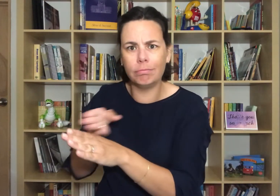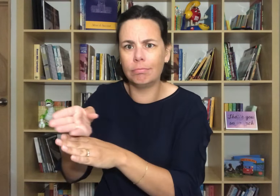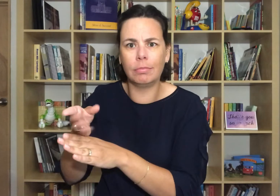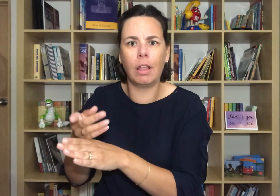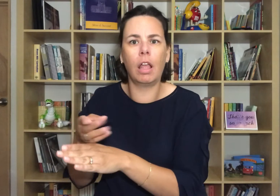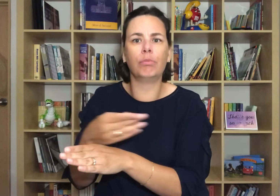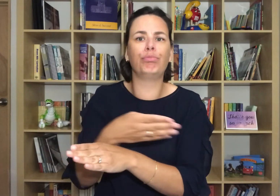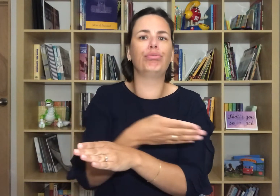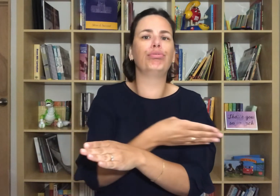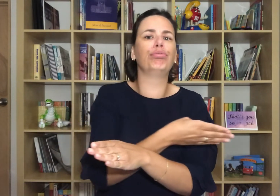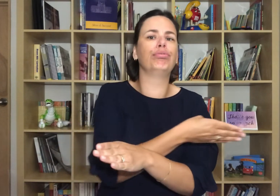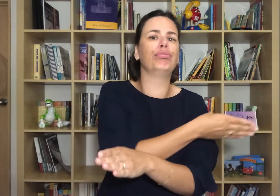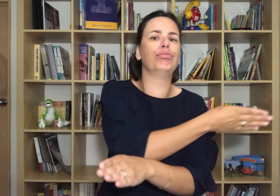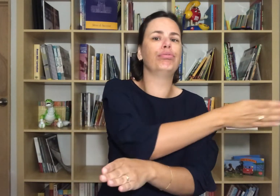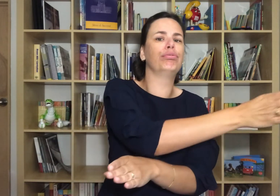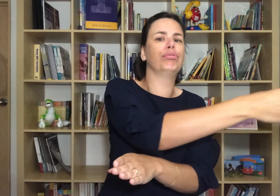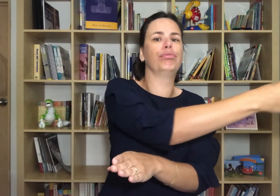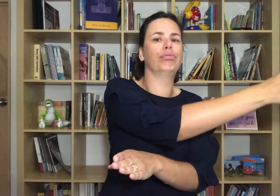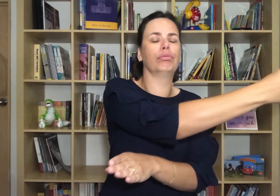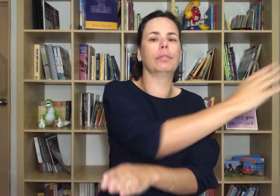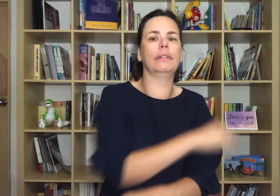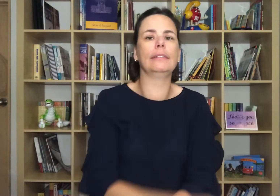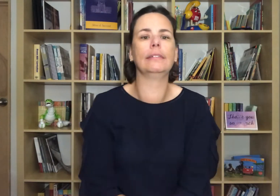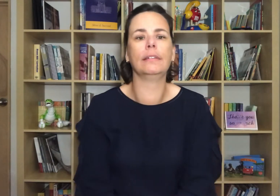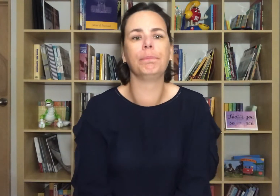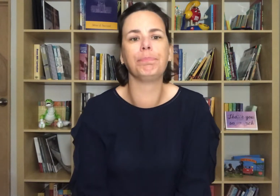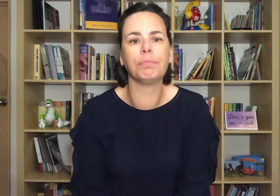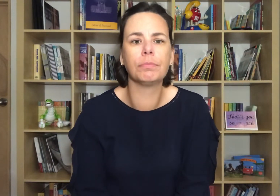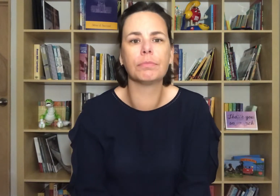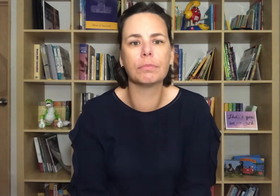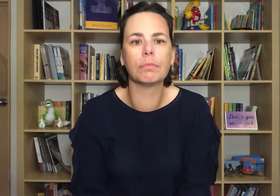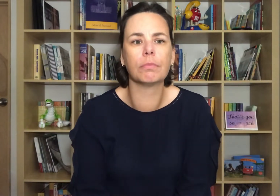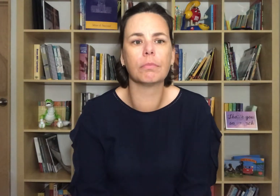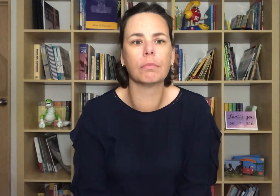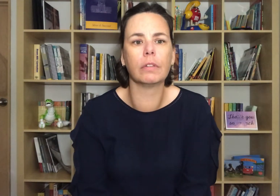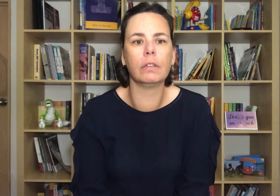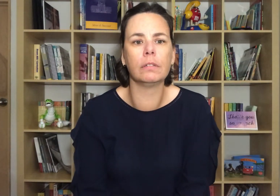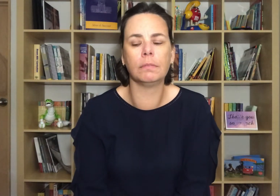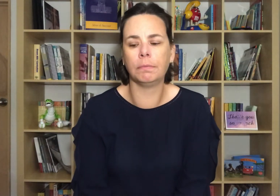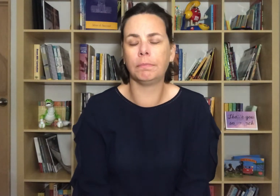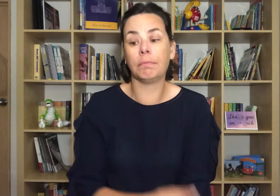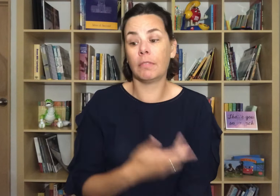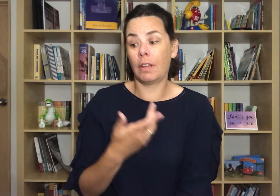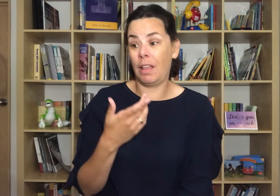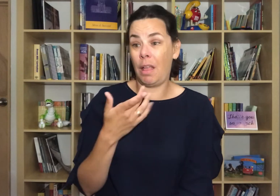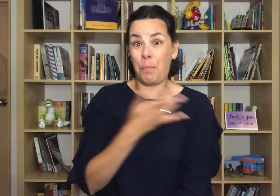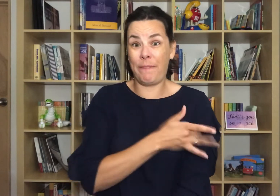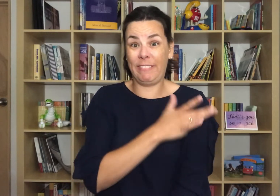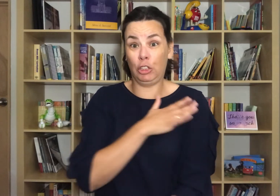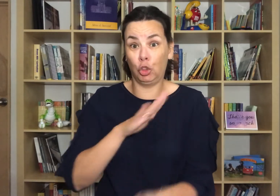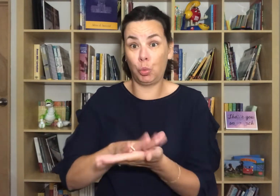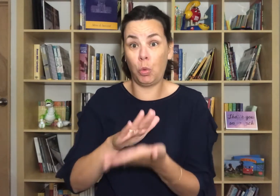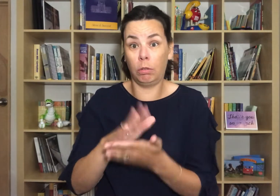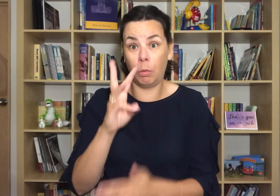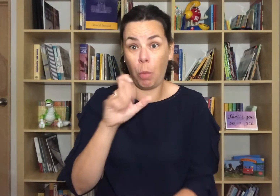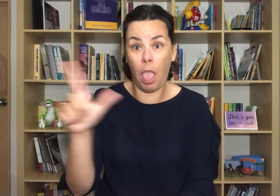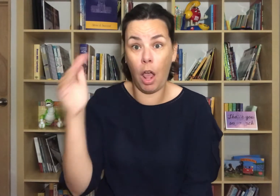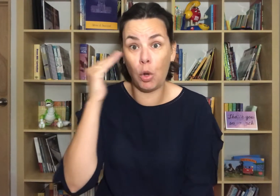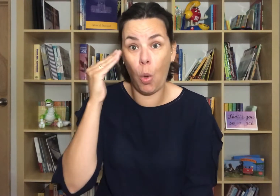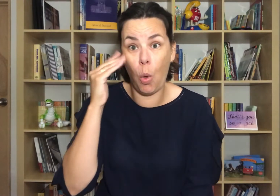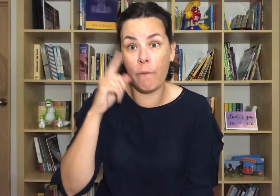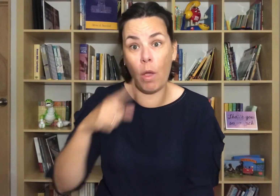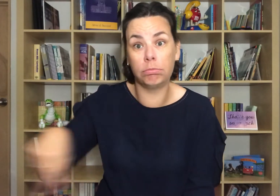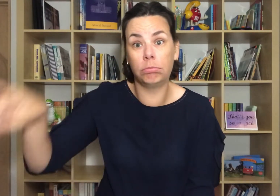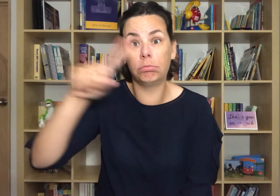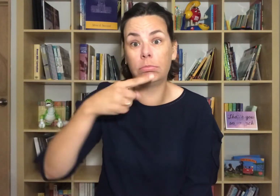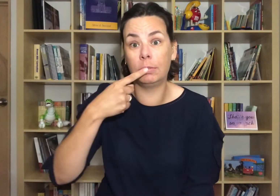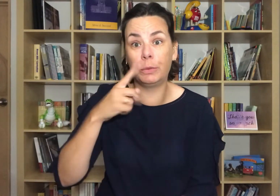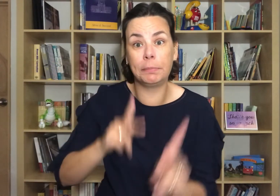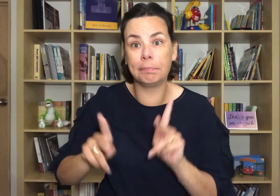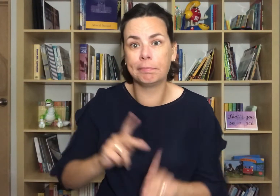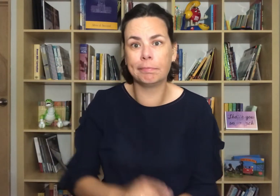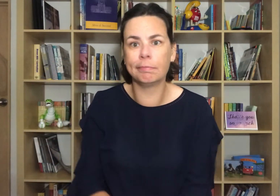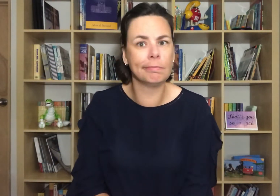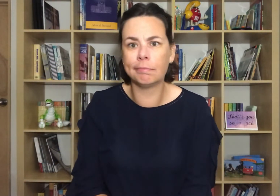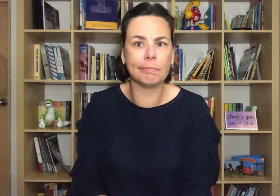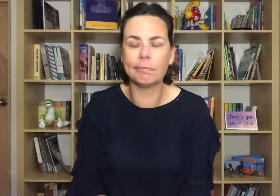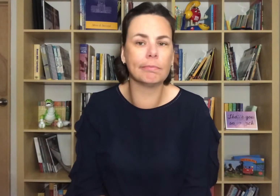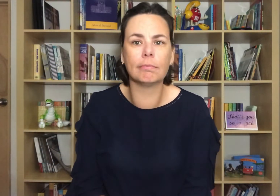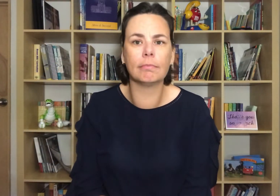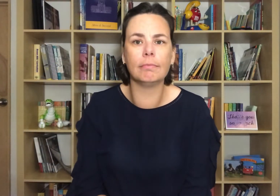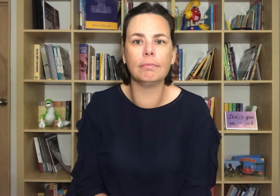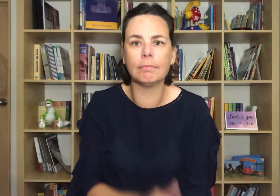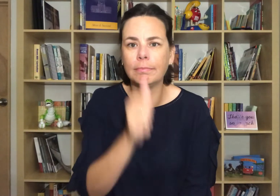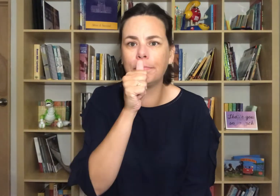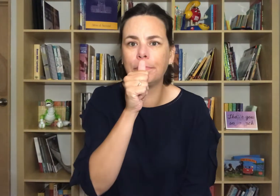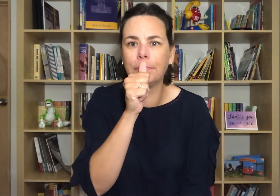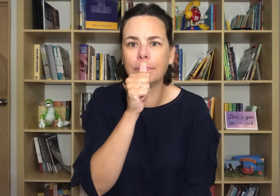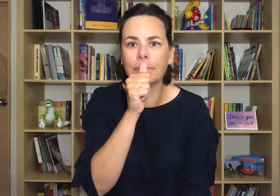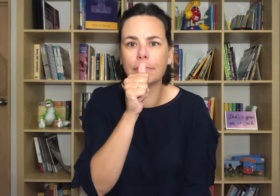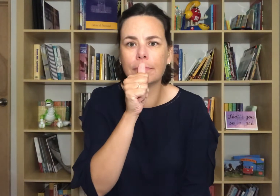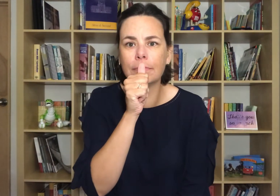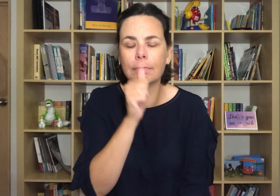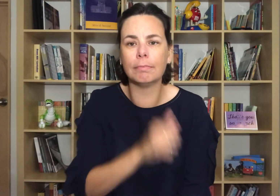instead of where it’s directed for and keep the provincial schools a secret.